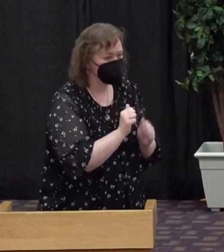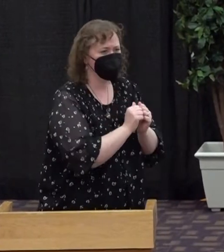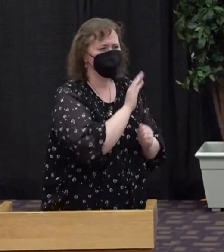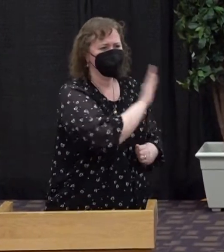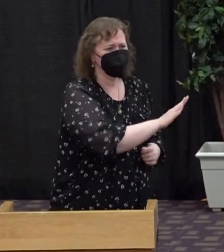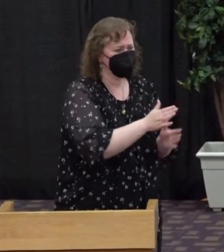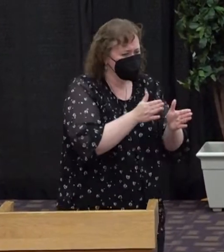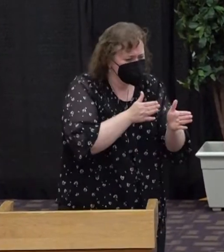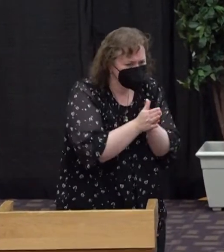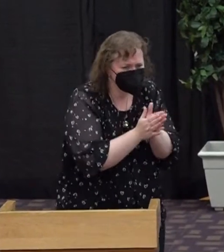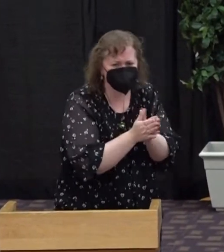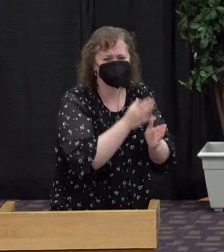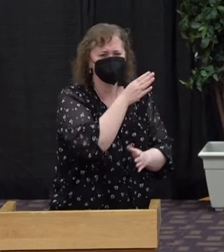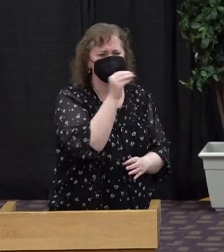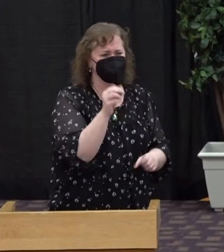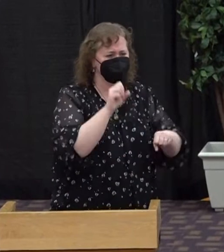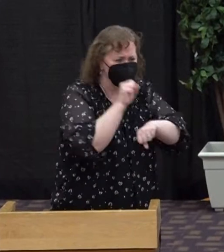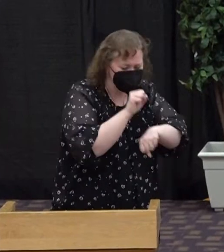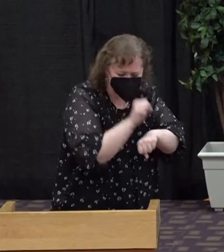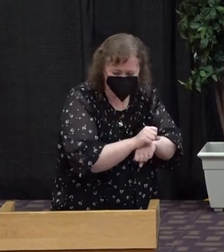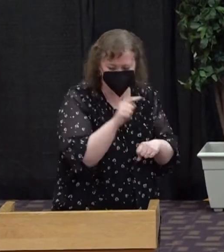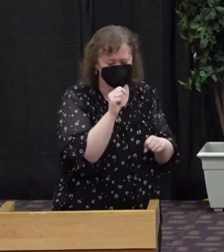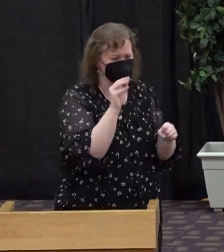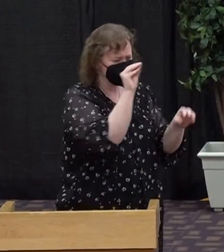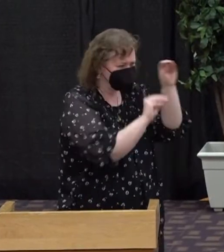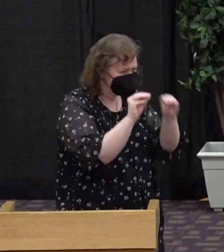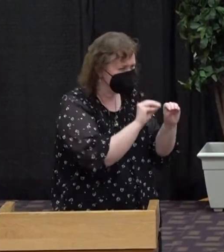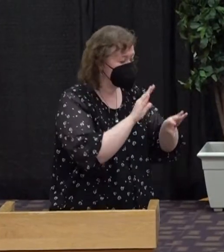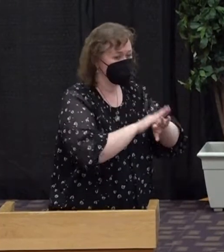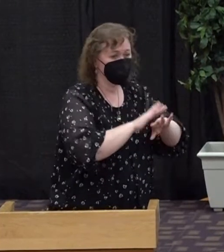I am very impressed with Amber, too. She's extremely motivated, hard worker.